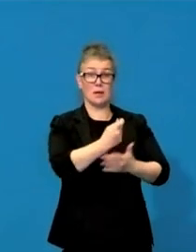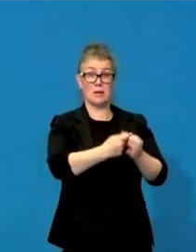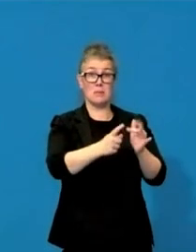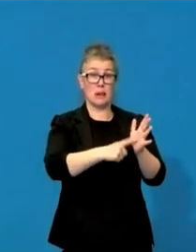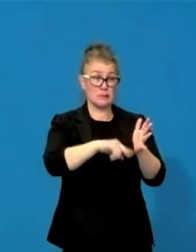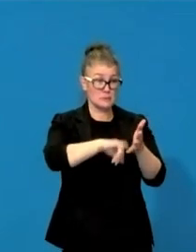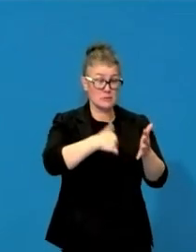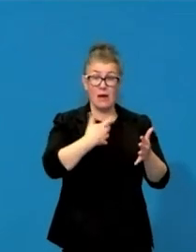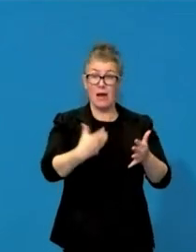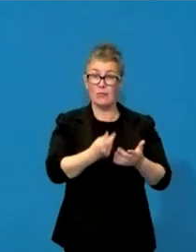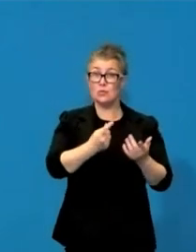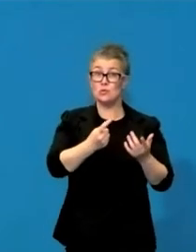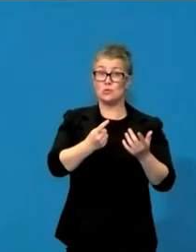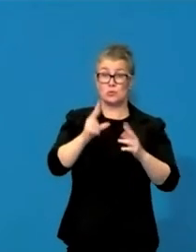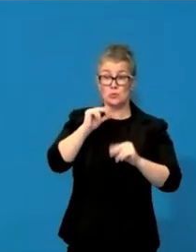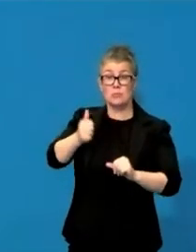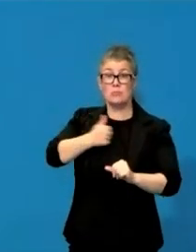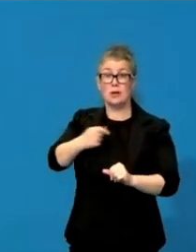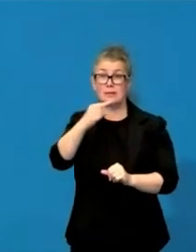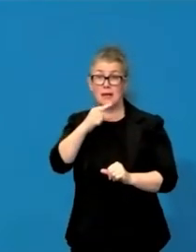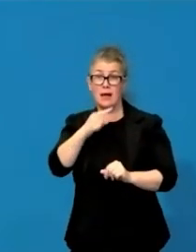you know, but a person down in Perth, would you know.